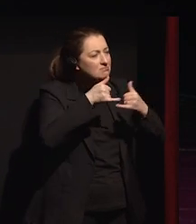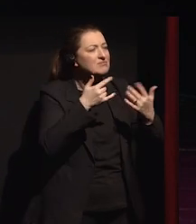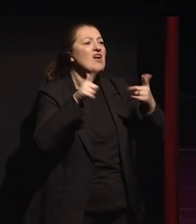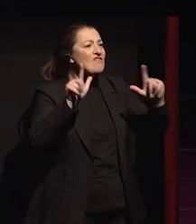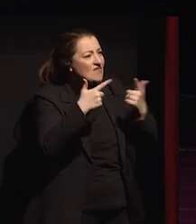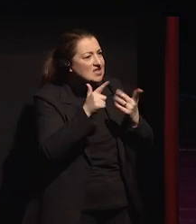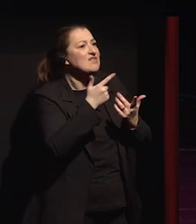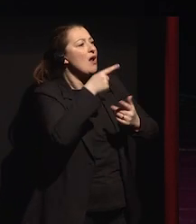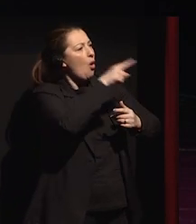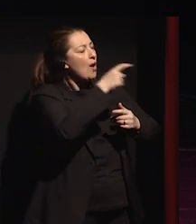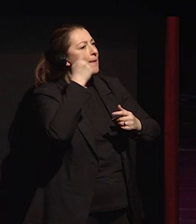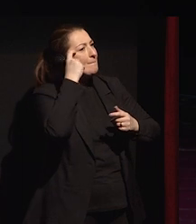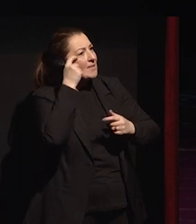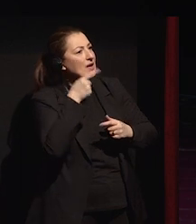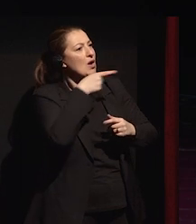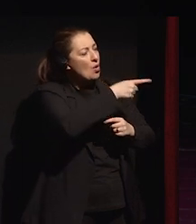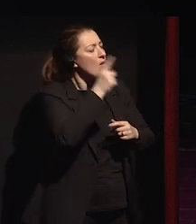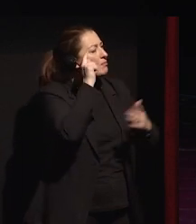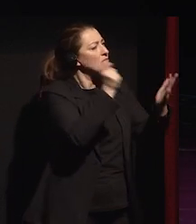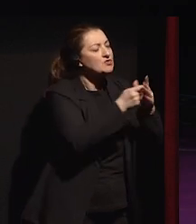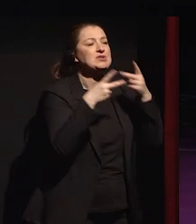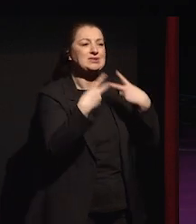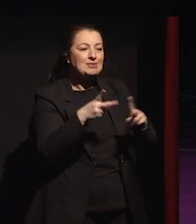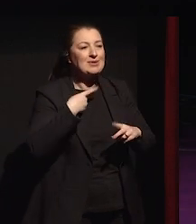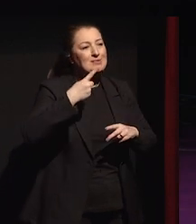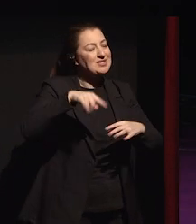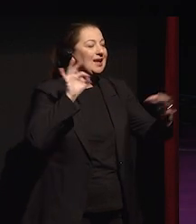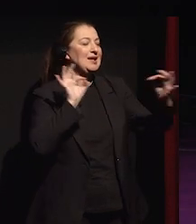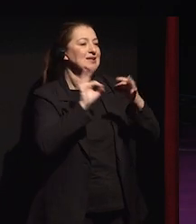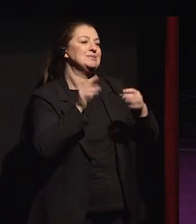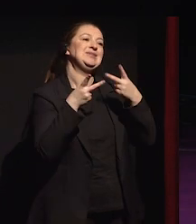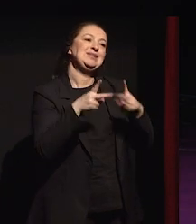all the necessary contact information is on the boards in the festival area.